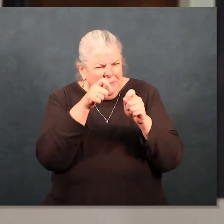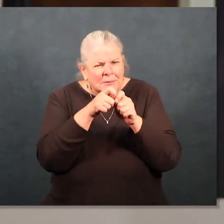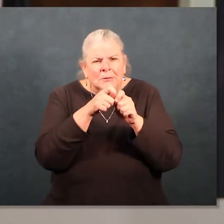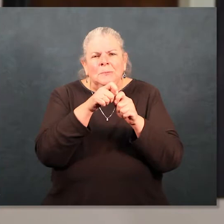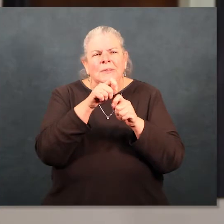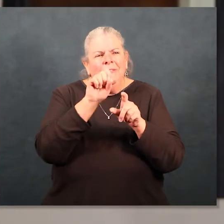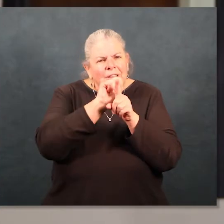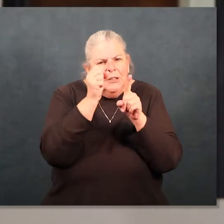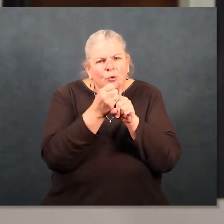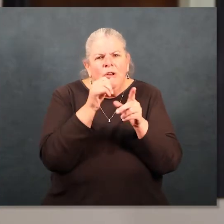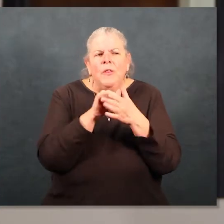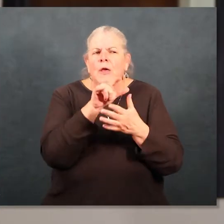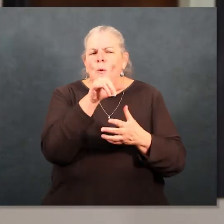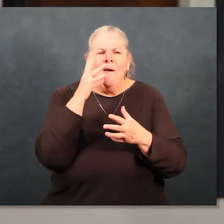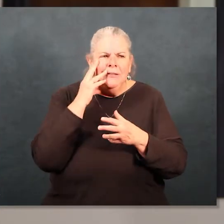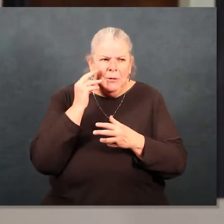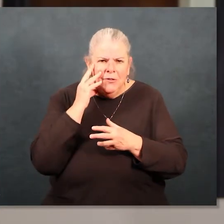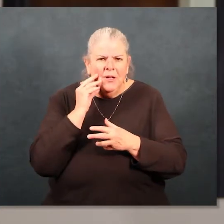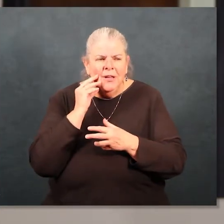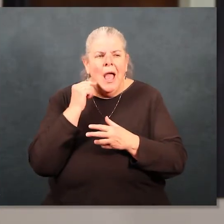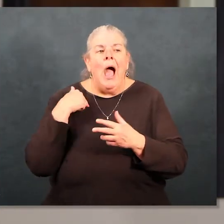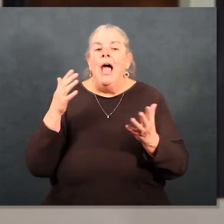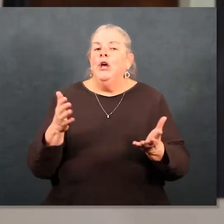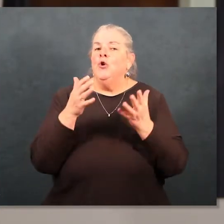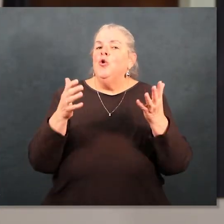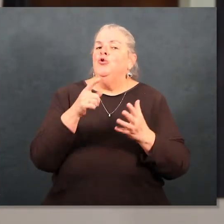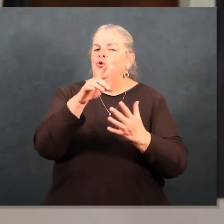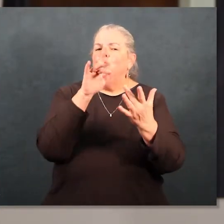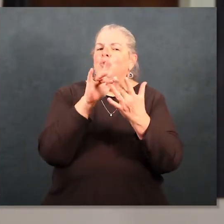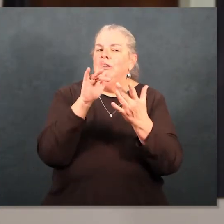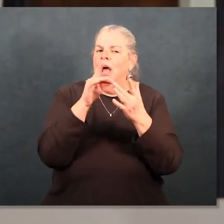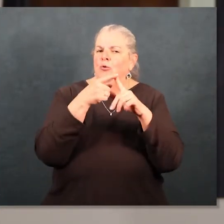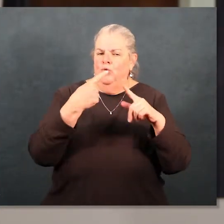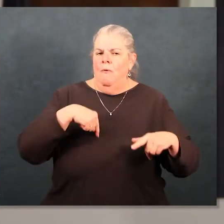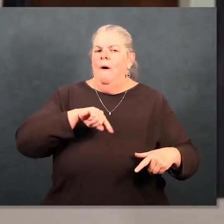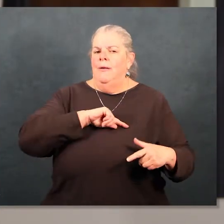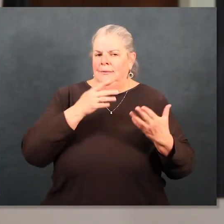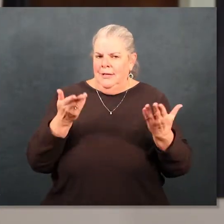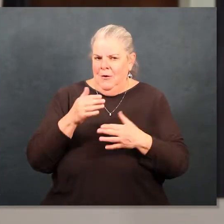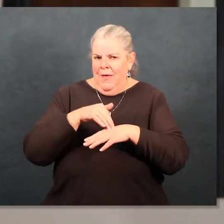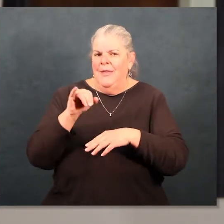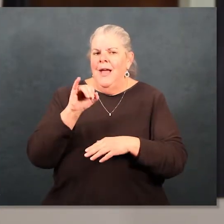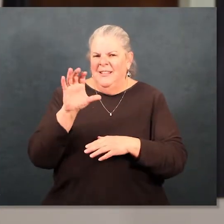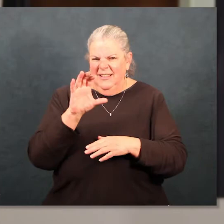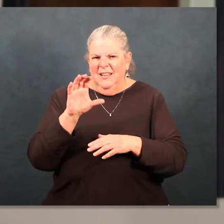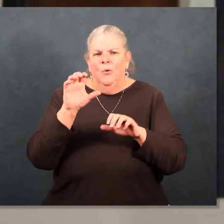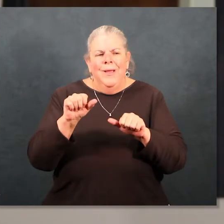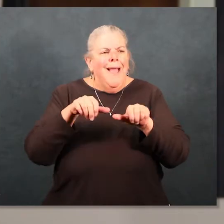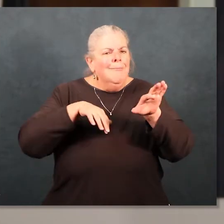that you're going through I encourage you to reach out to us at The Independence Center and we can walk you through your situation